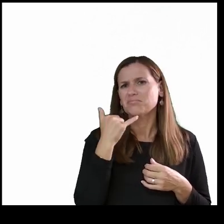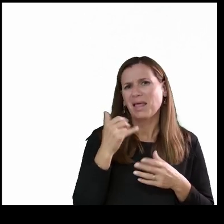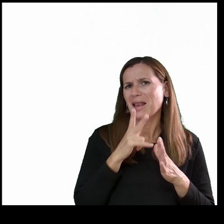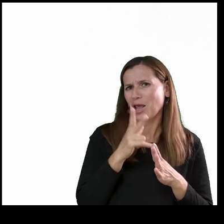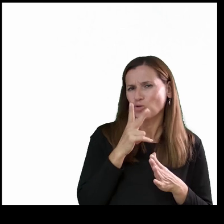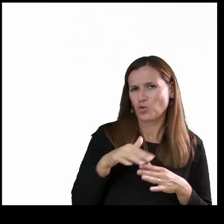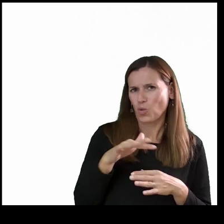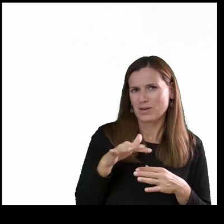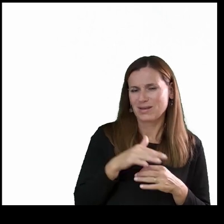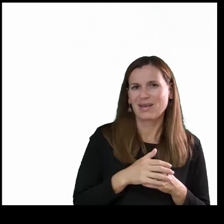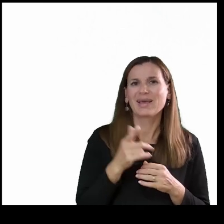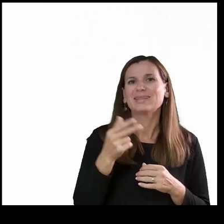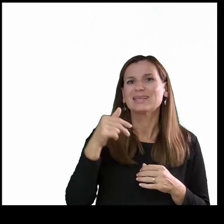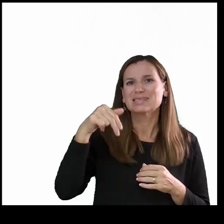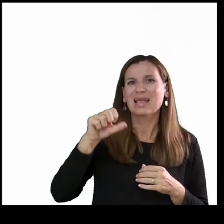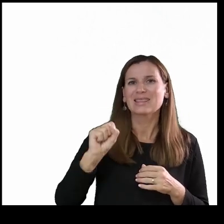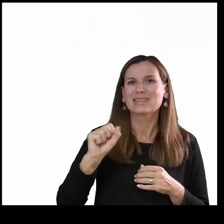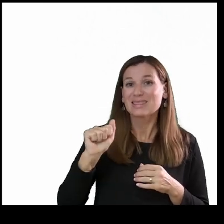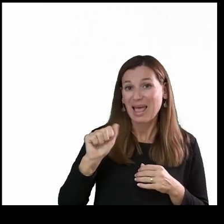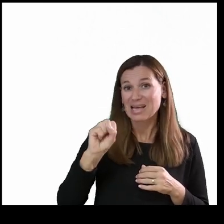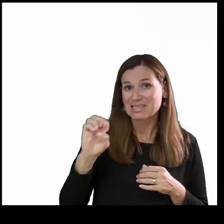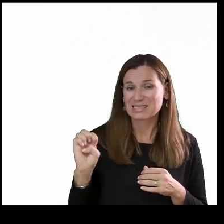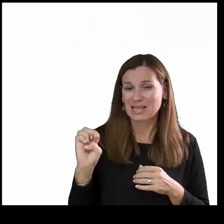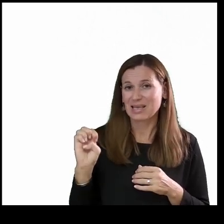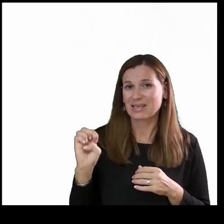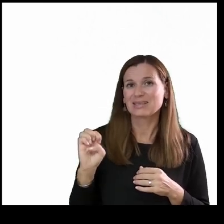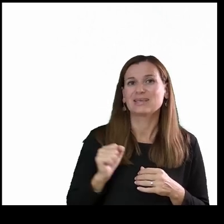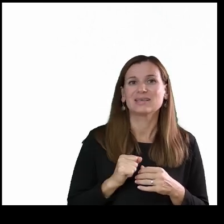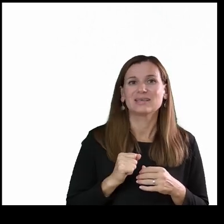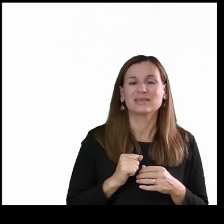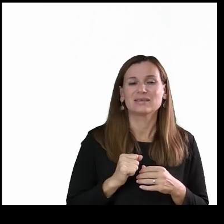from NASA. Here it's Werner